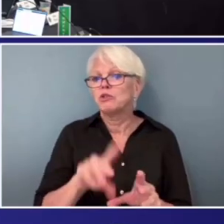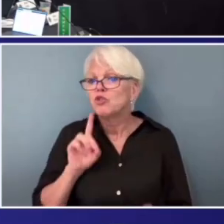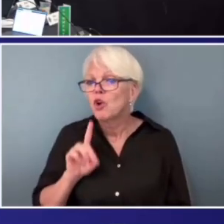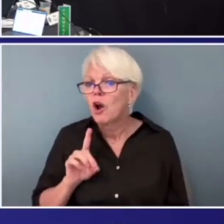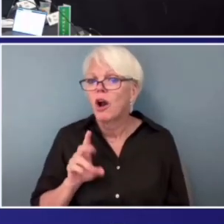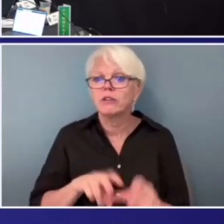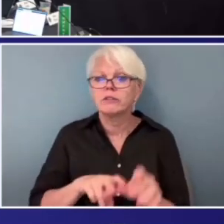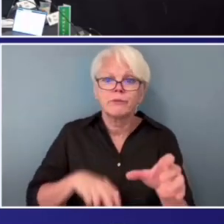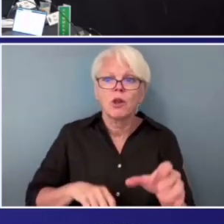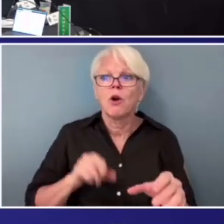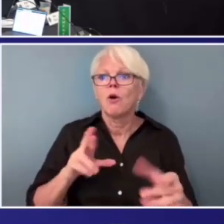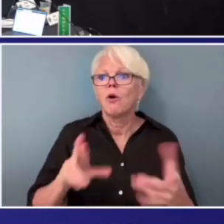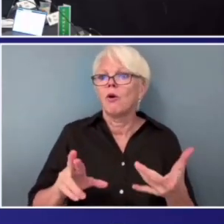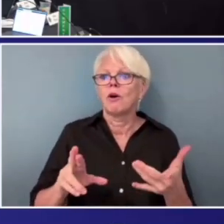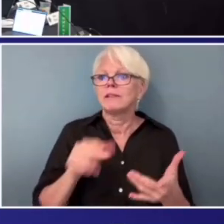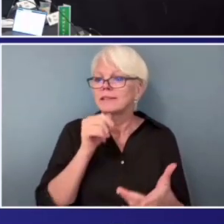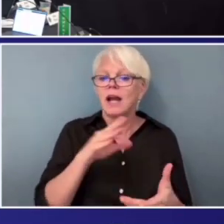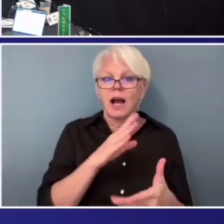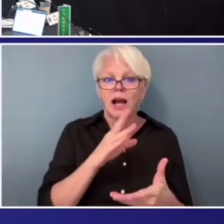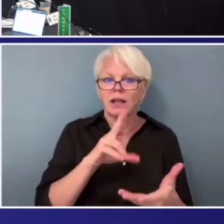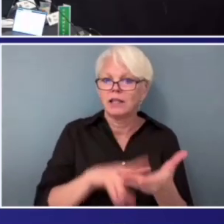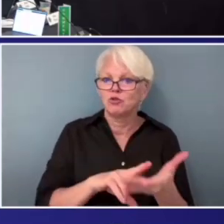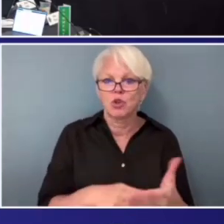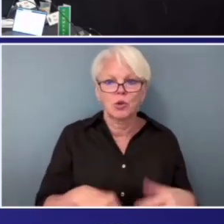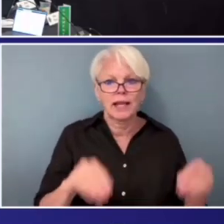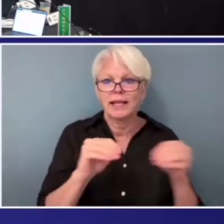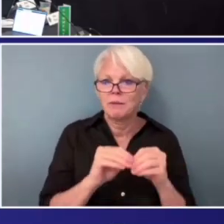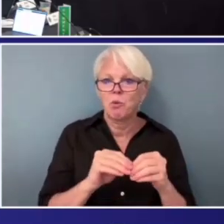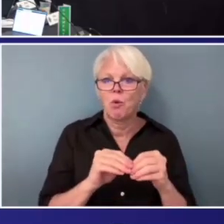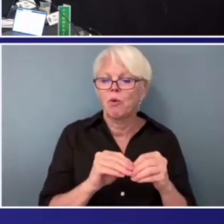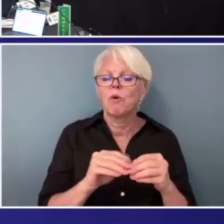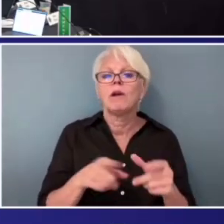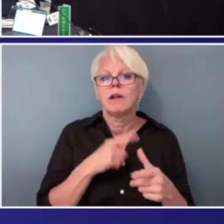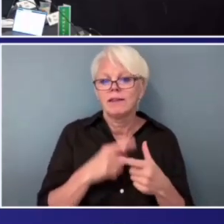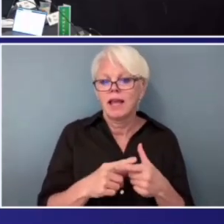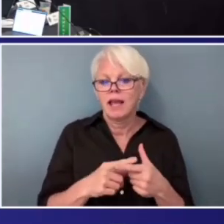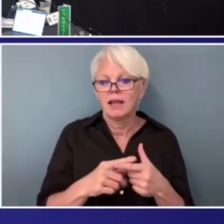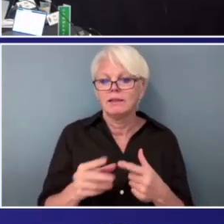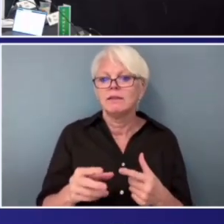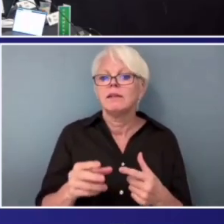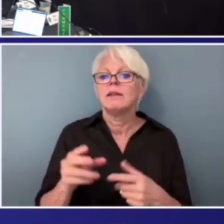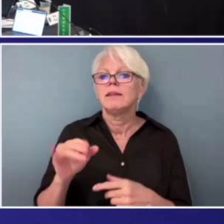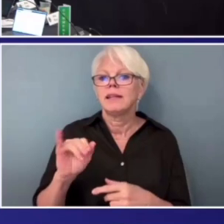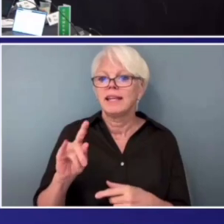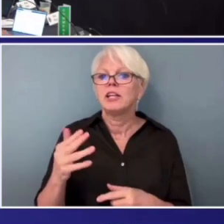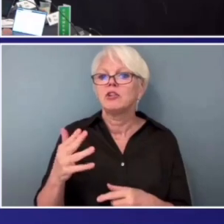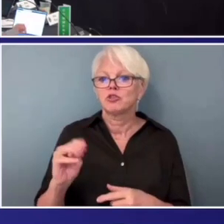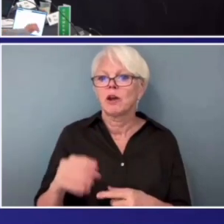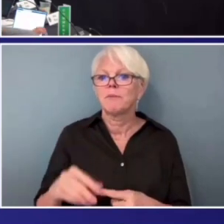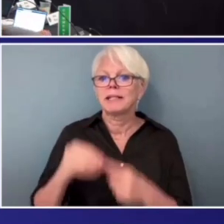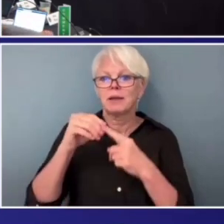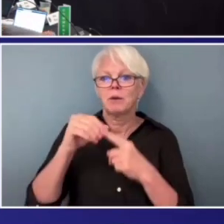program of study, then the interim exceptions would not apply. So that was something that you all brought to our attention yesterday, and we